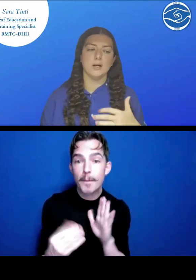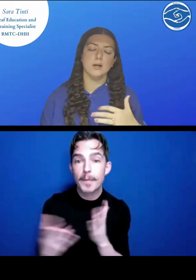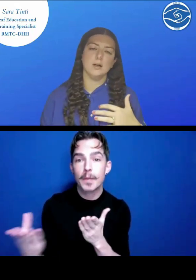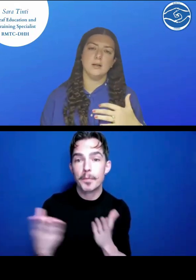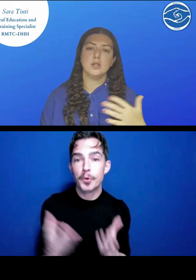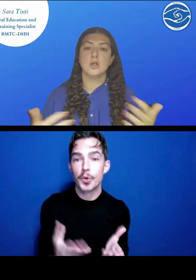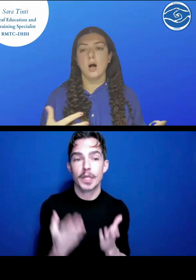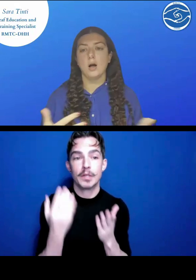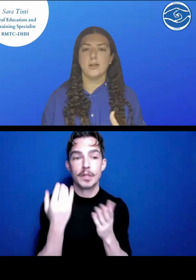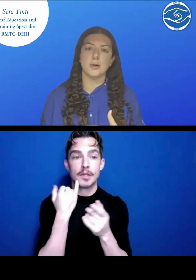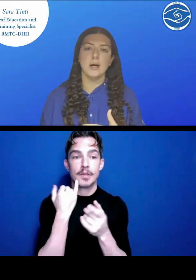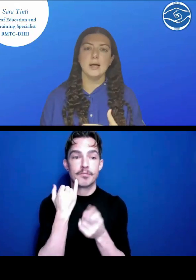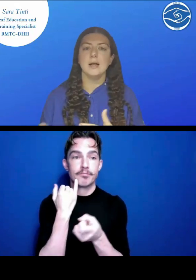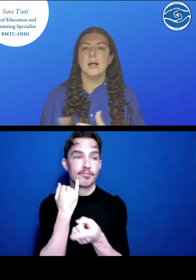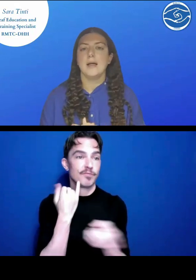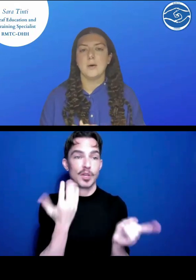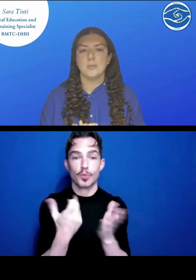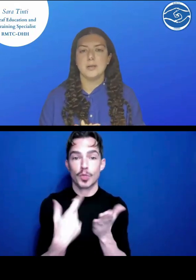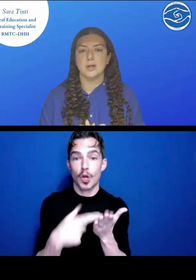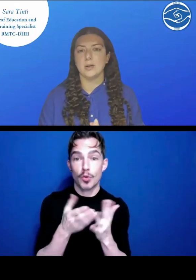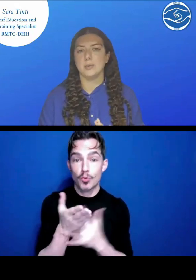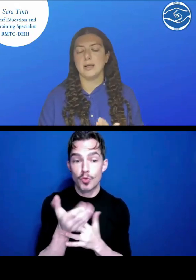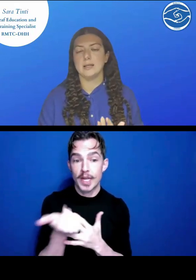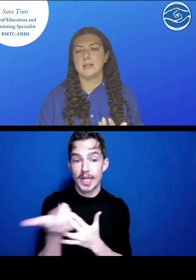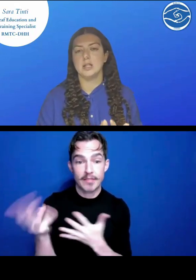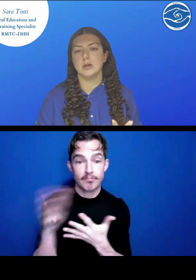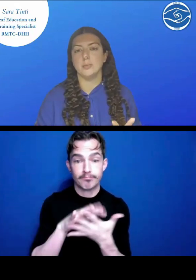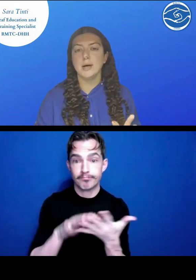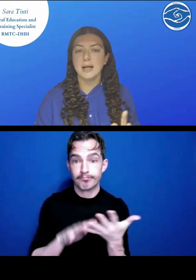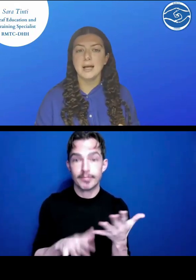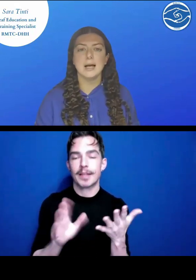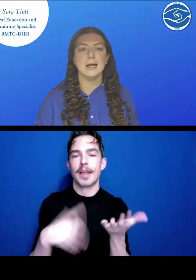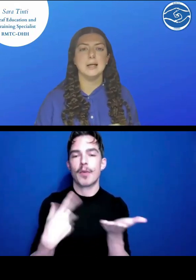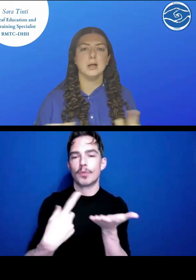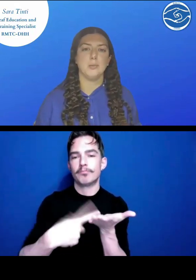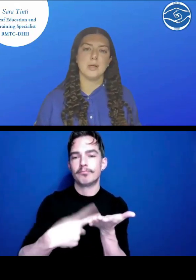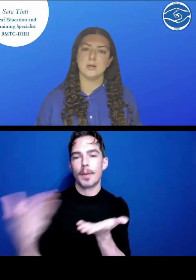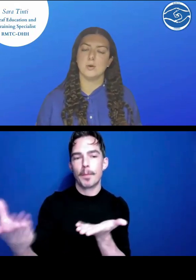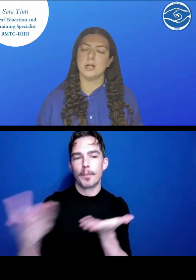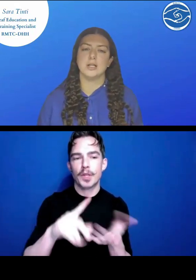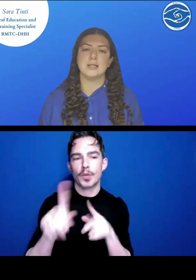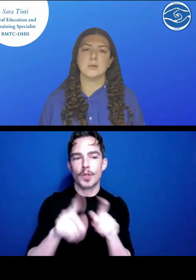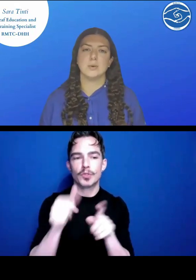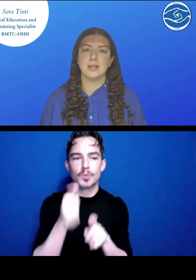of want to talk through it. That would be a great place to bring it and bring your questions. So,